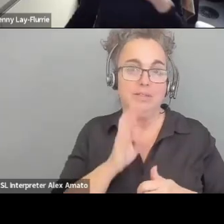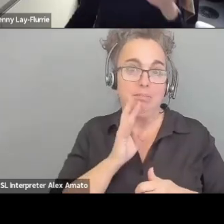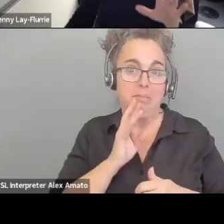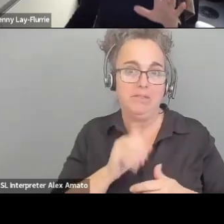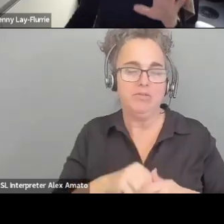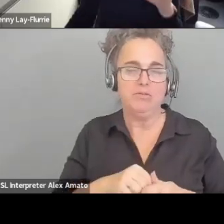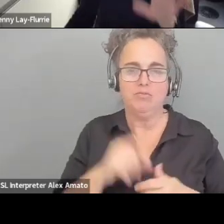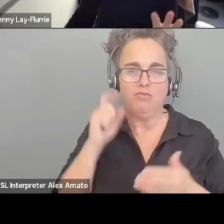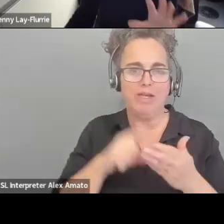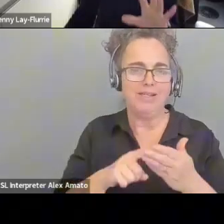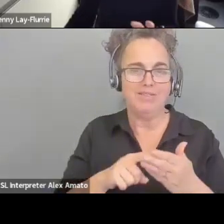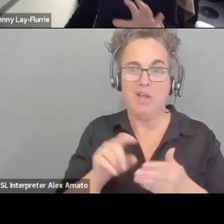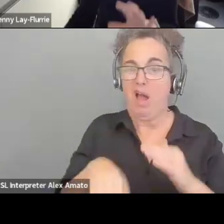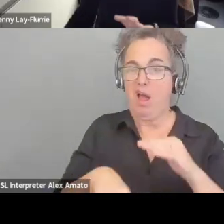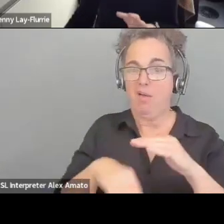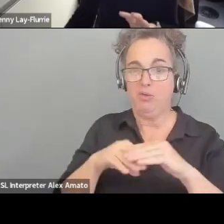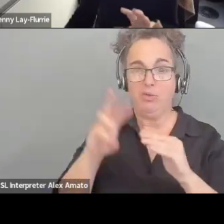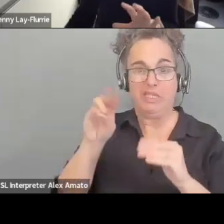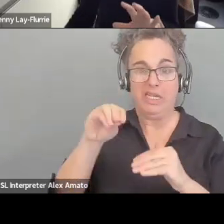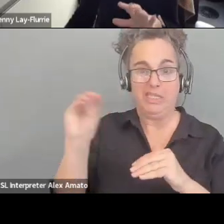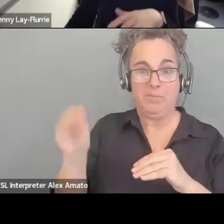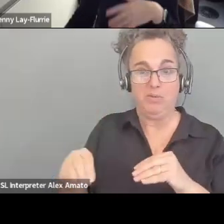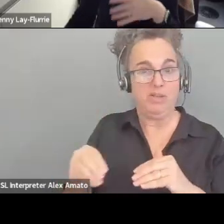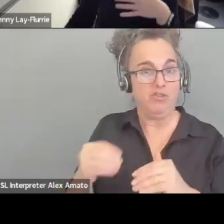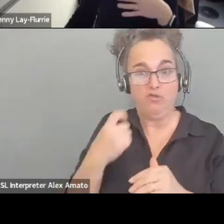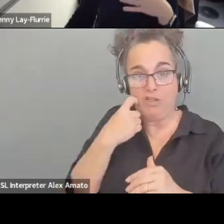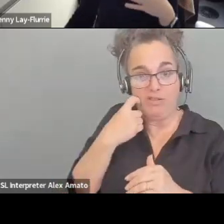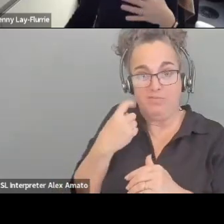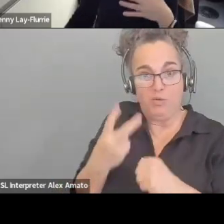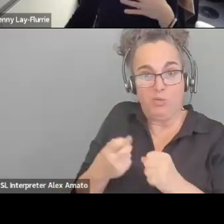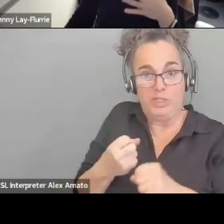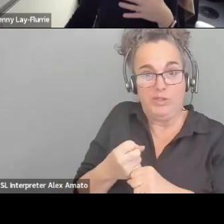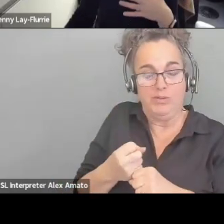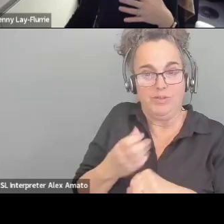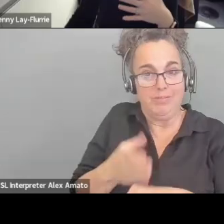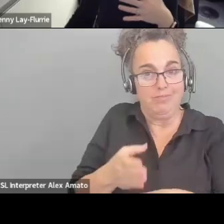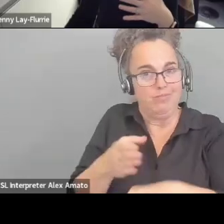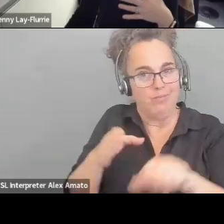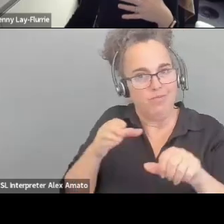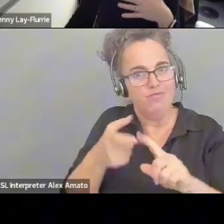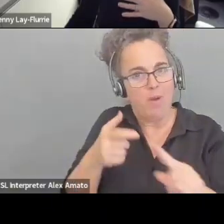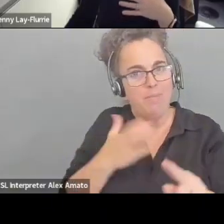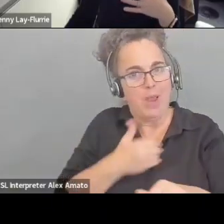for everyone as a result of this work. And that becomes really very important